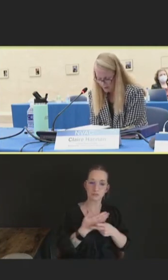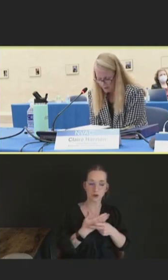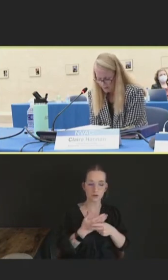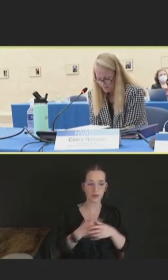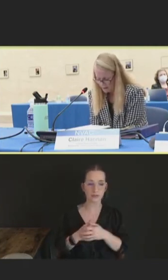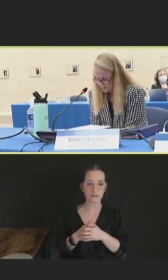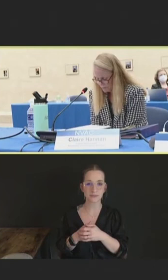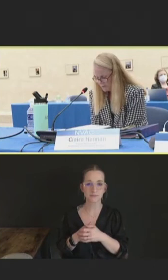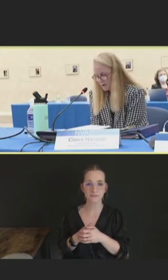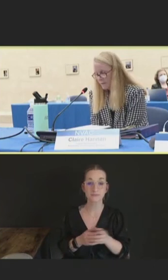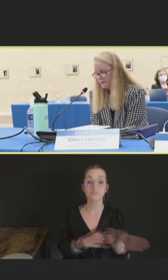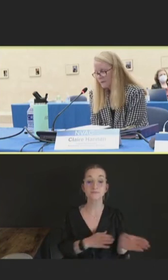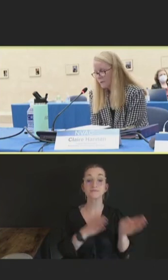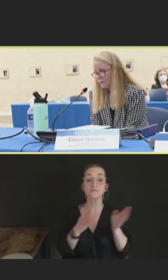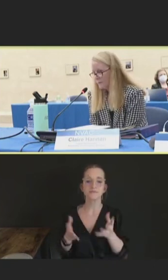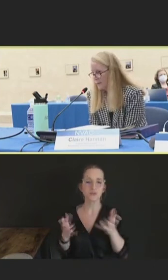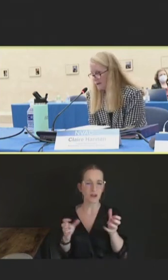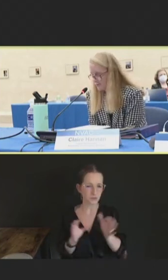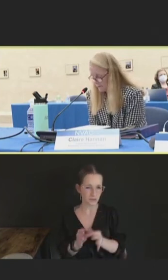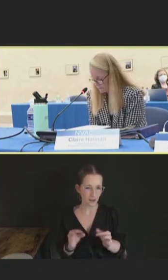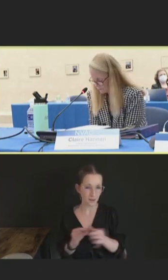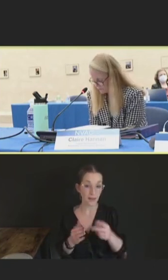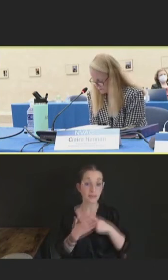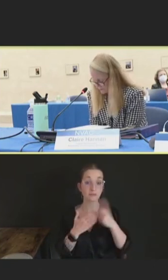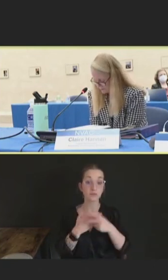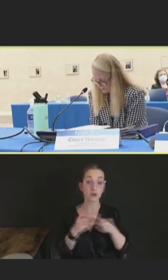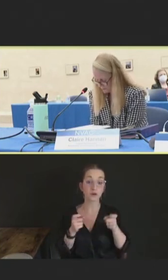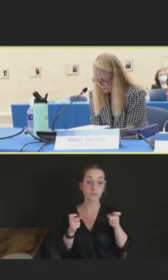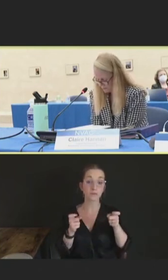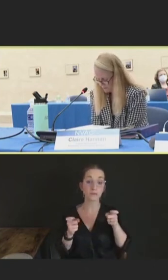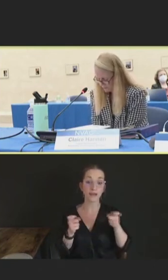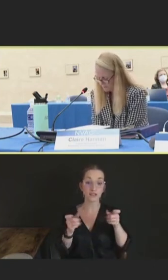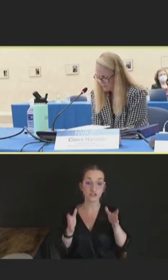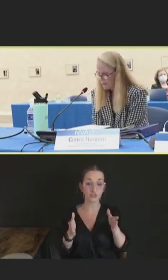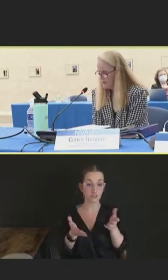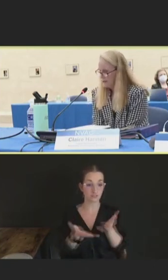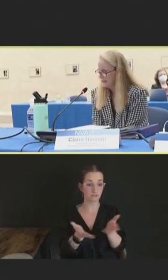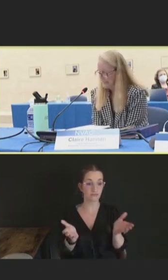And then I just wanted to comment that program managers, of course, are very busy